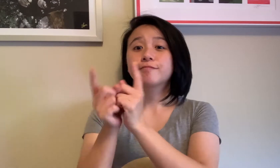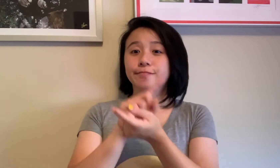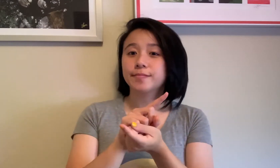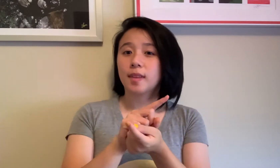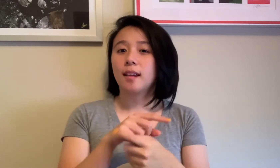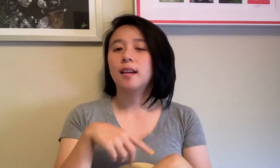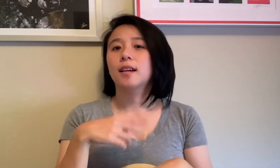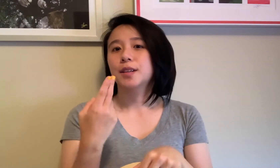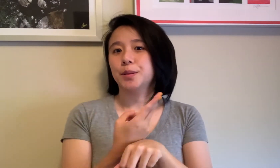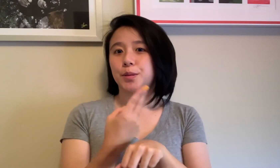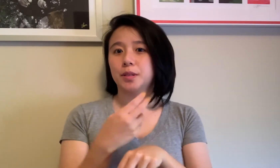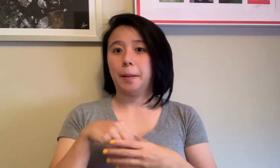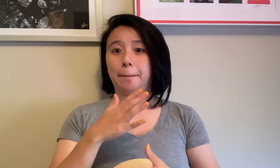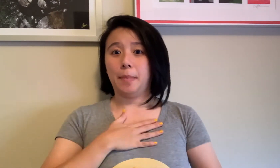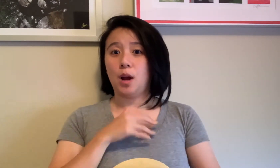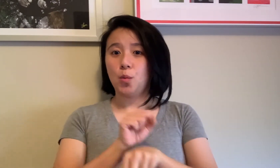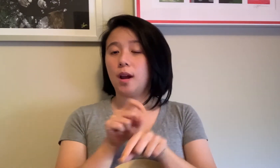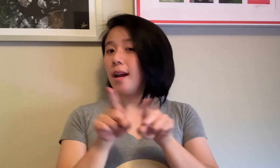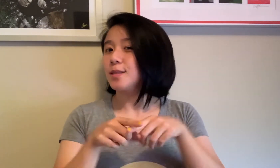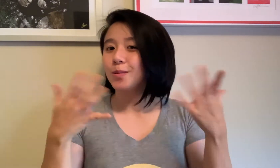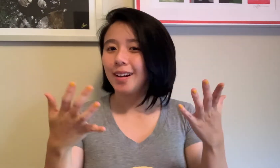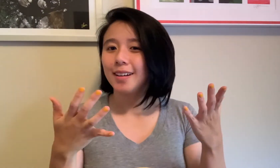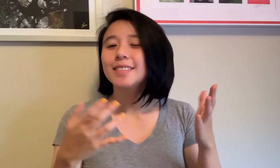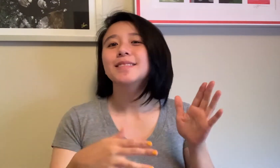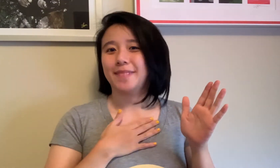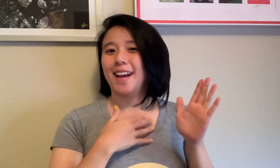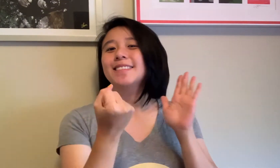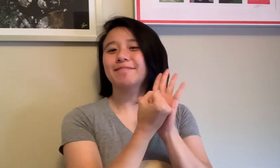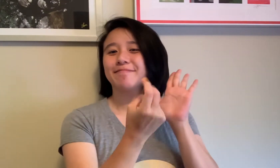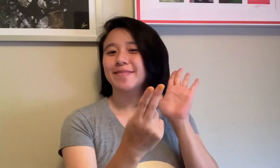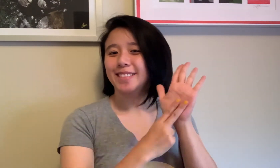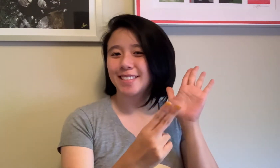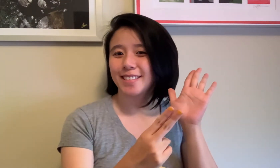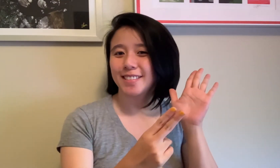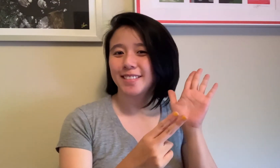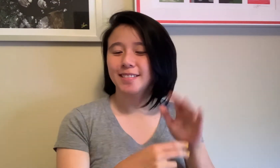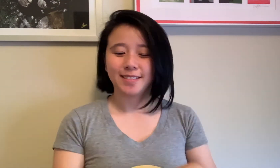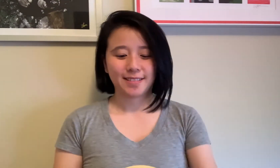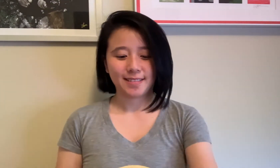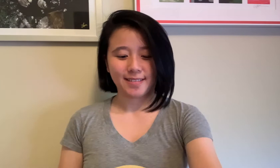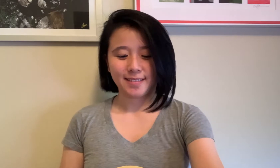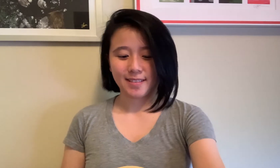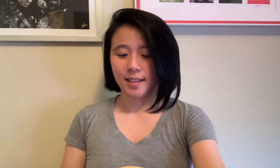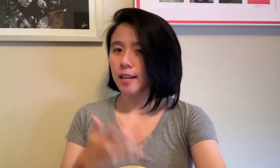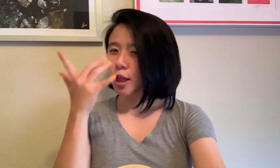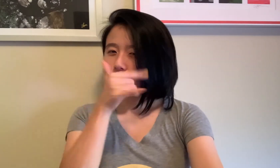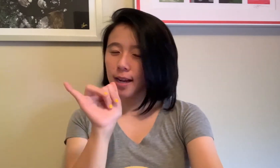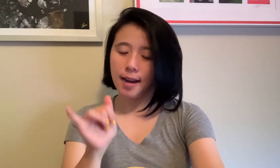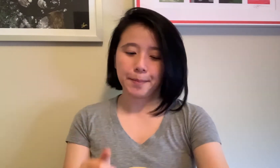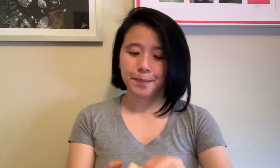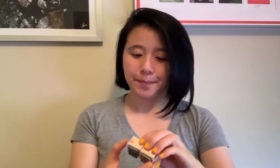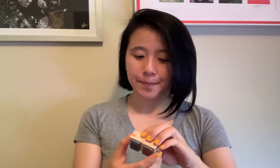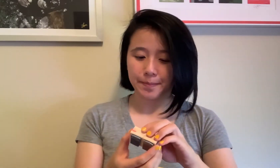I have other chops that I use to sign my artworks. Here's what it looks like.